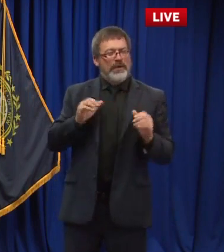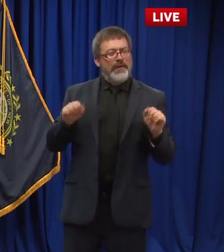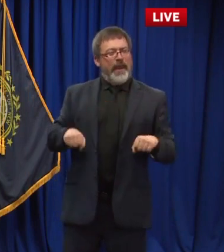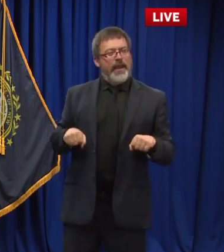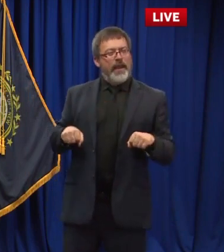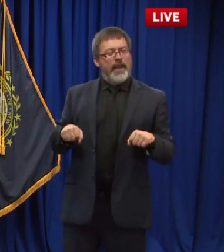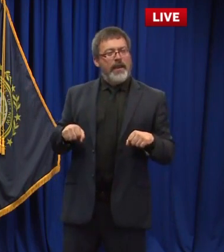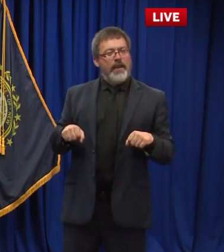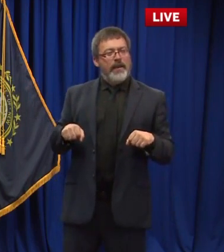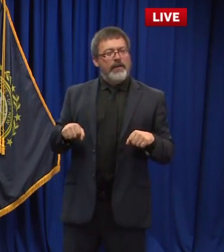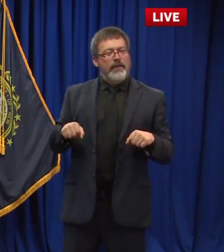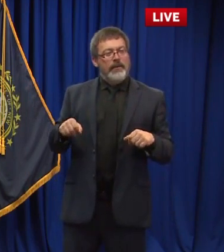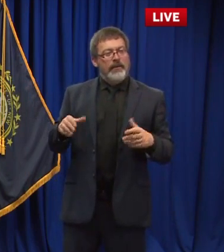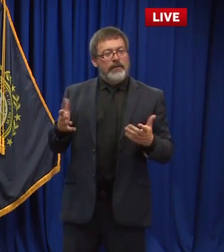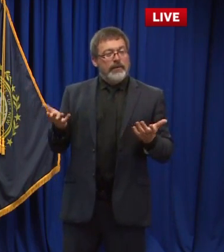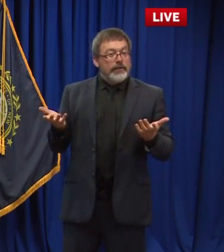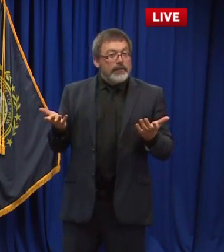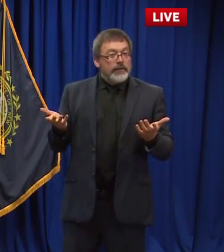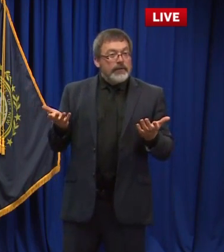WHY NOT, RIGHT?